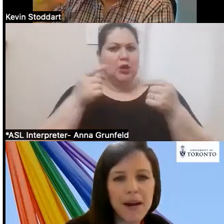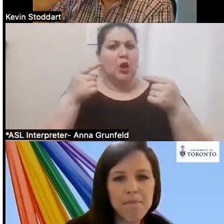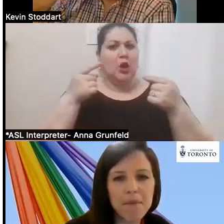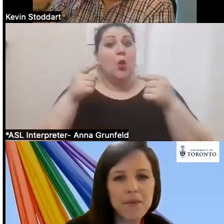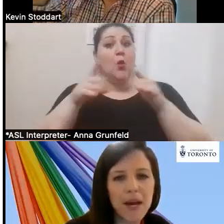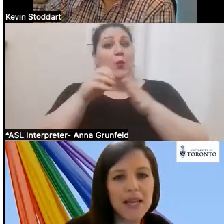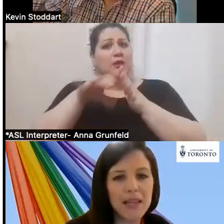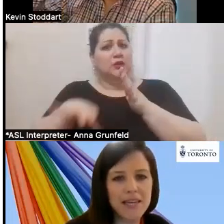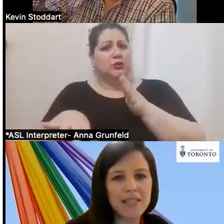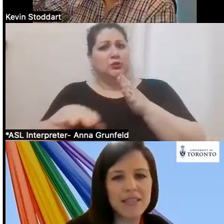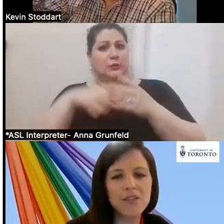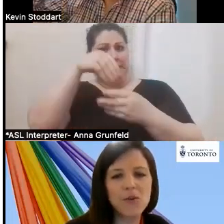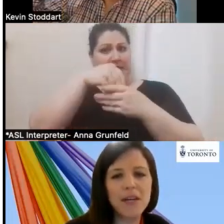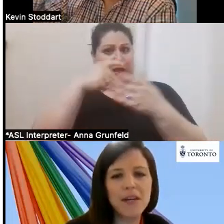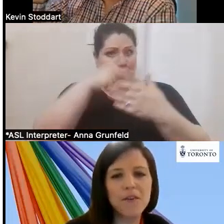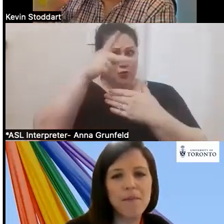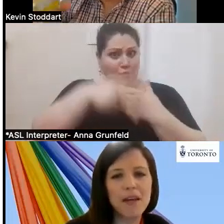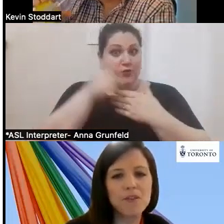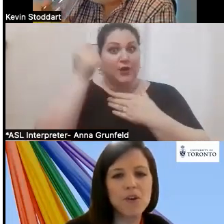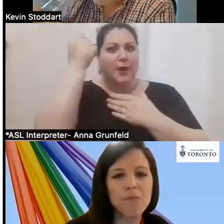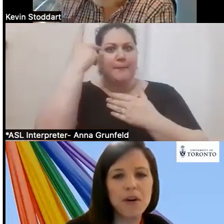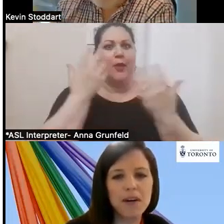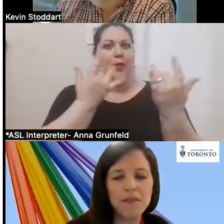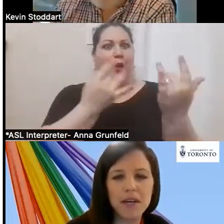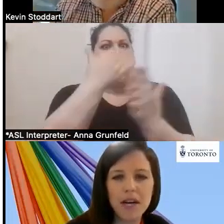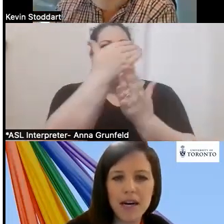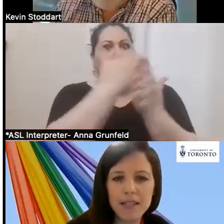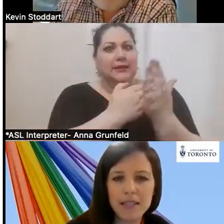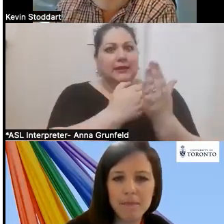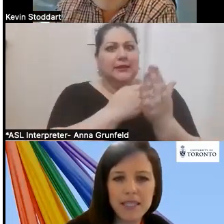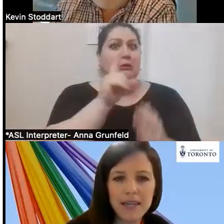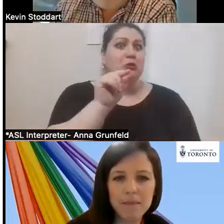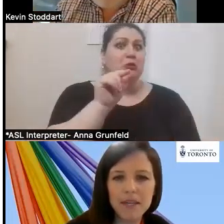but the wait list is 23 months or more for an autism assessment.